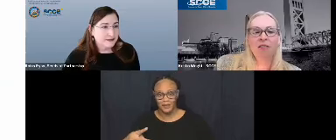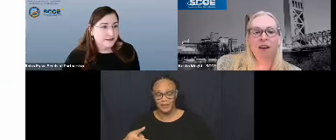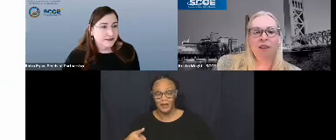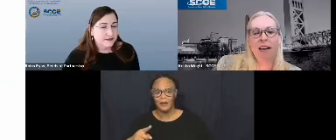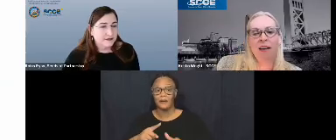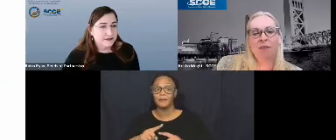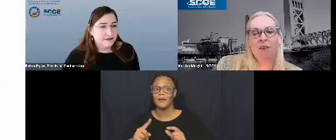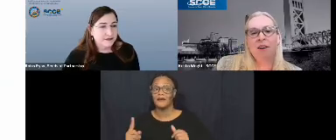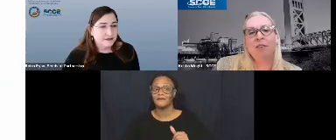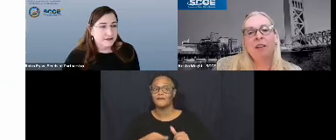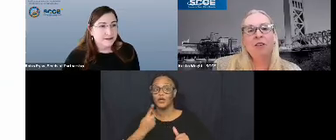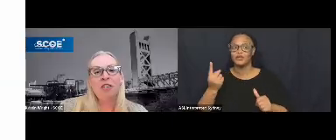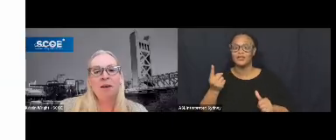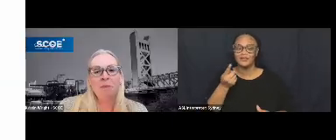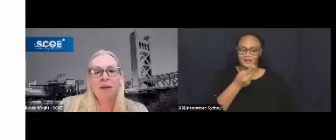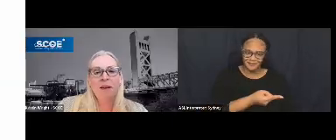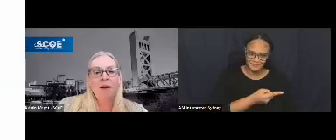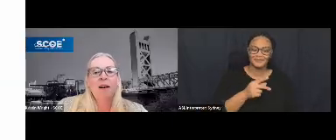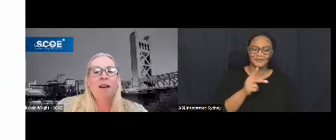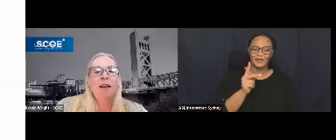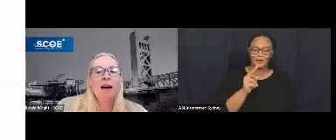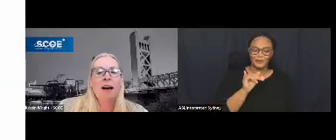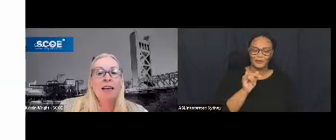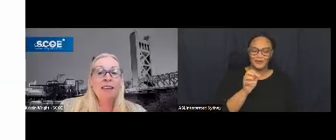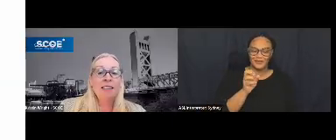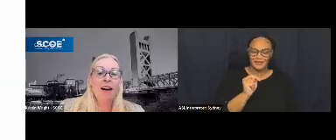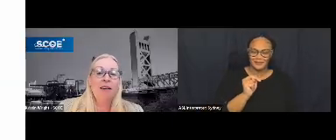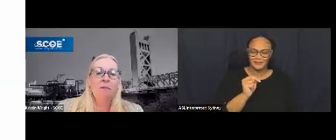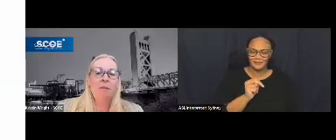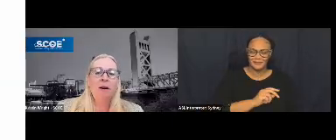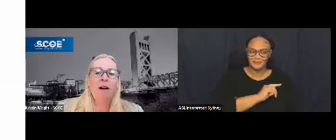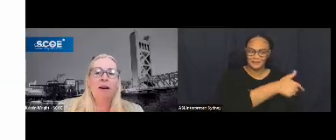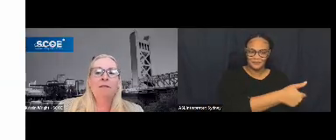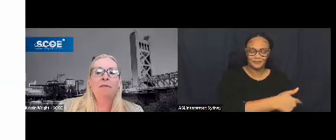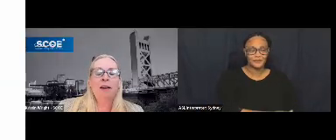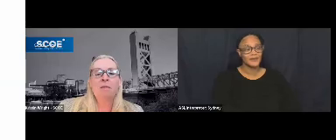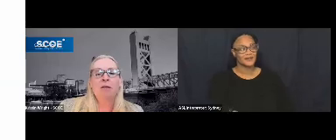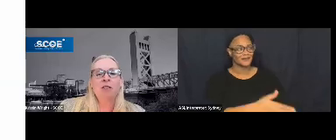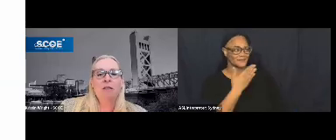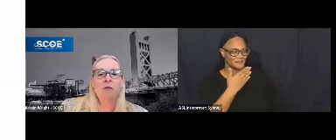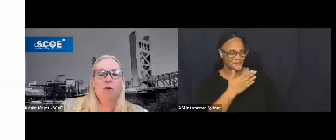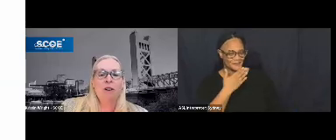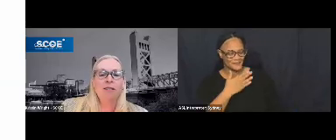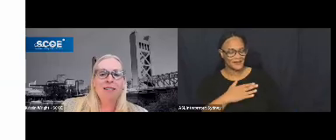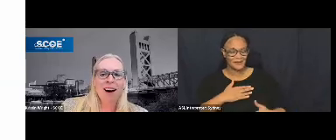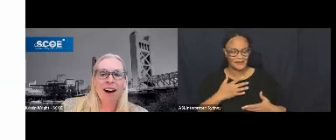thank you Dr. Heenan for your leadership. Uh it's exciting to be part of a fundamental shift towards